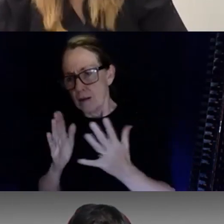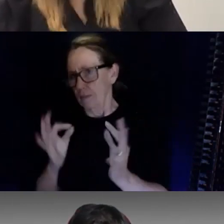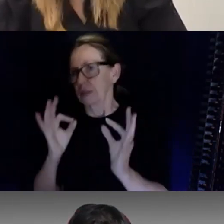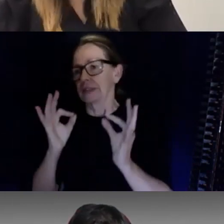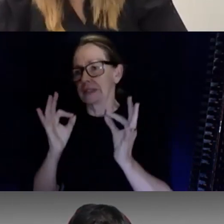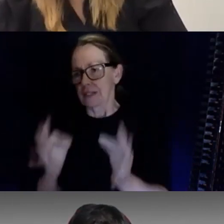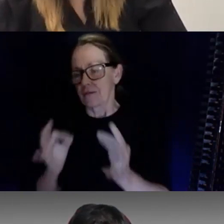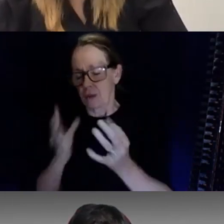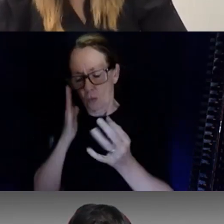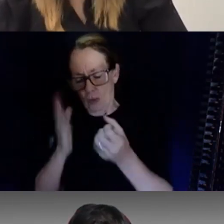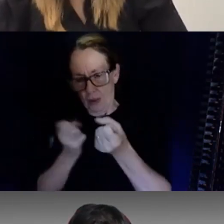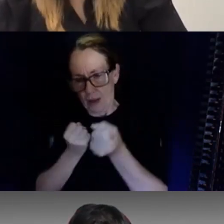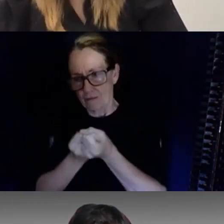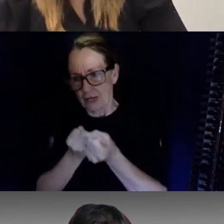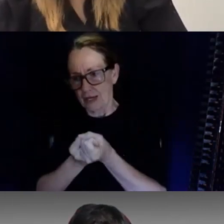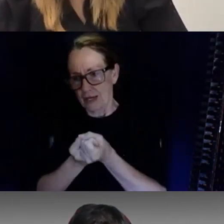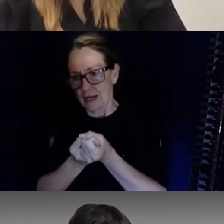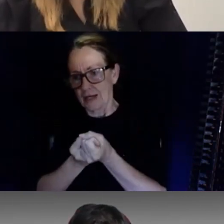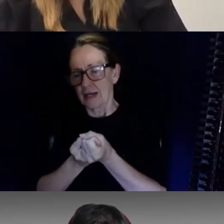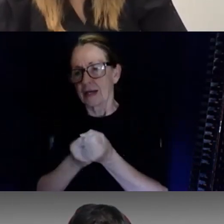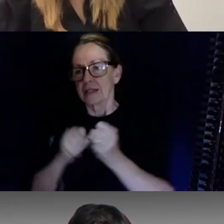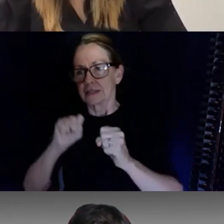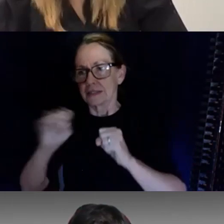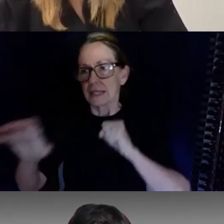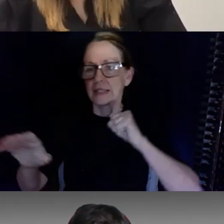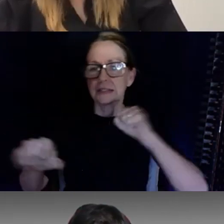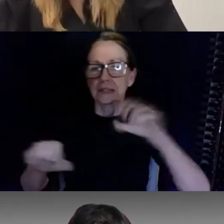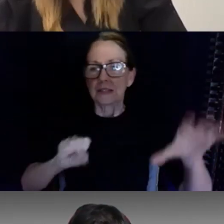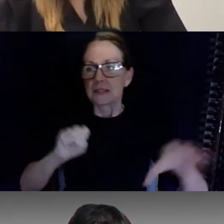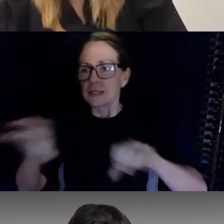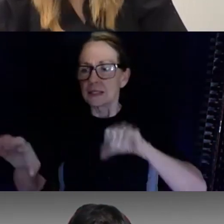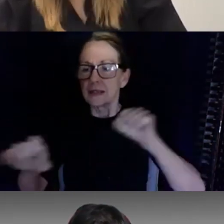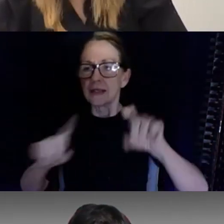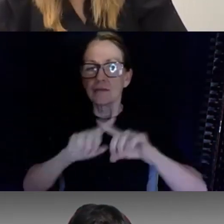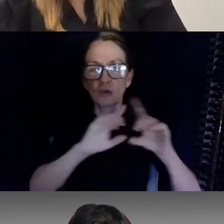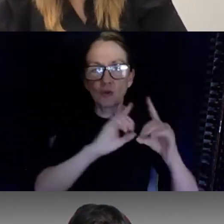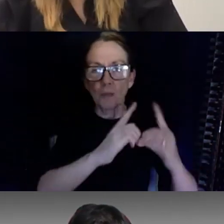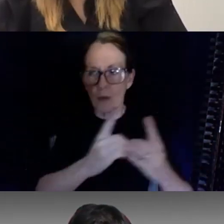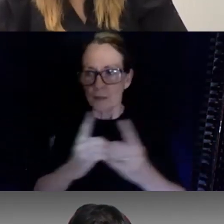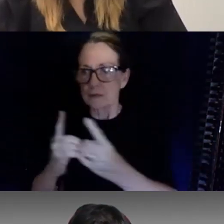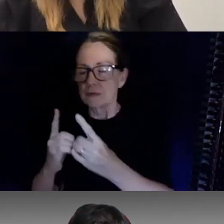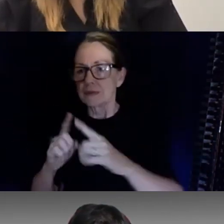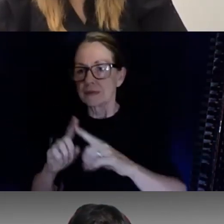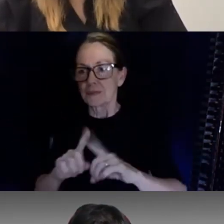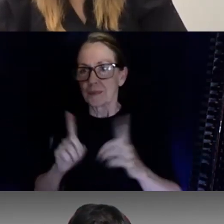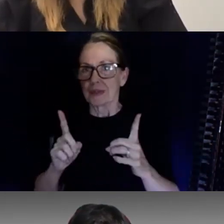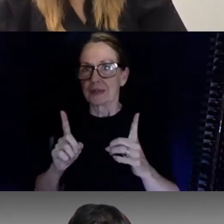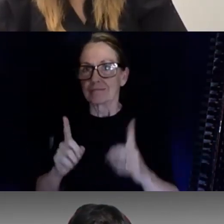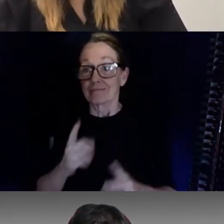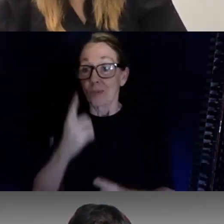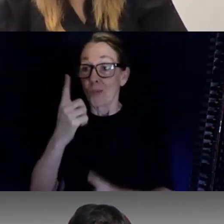SO I AM NOT PUTTING EXCUSES. I WOULD DEFINITELY, LIKE I SAID, ONCE YOU SENT ME THE E-MAIL WITH A SPECIFIC REQUEST OF THE AGENCIES THAT YOU HAVE MENTIONED, THE NURSING HOME, THE EMS, THE HEALTHCARE PROVIDERS.